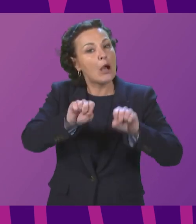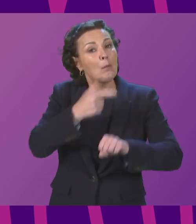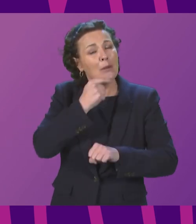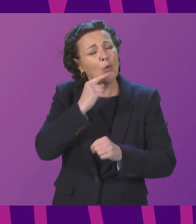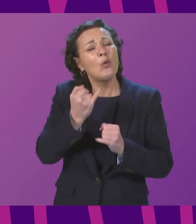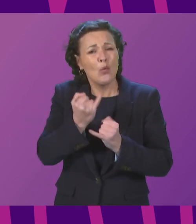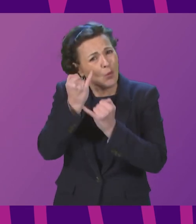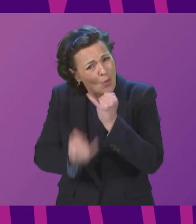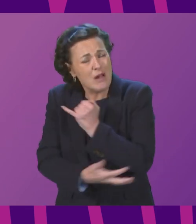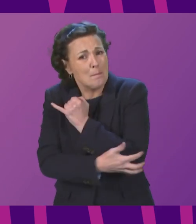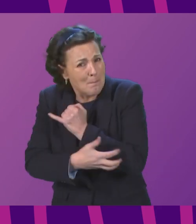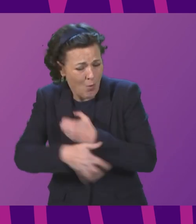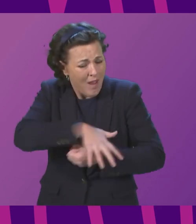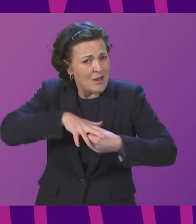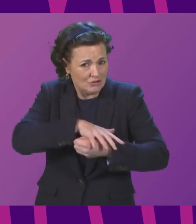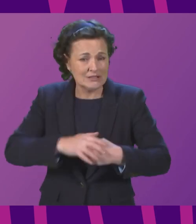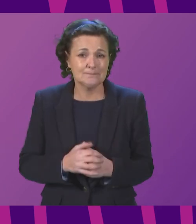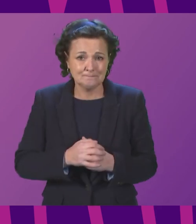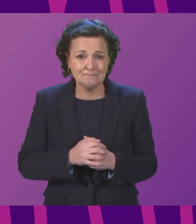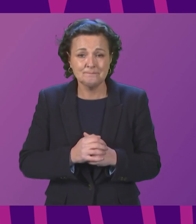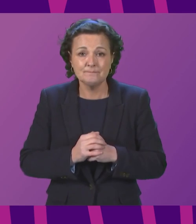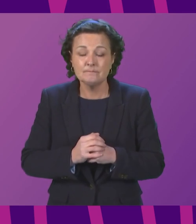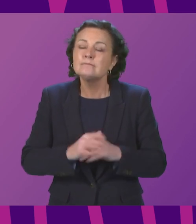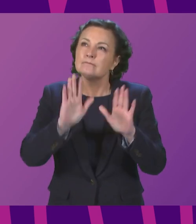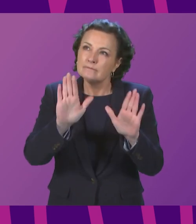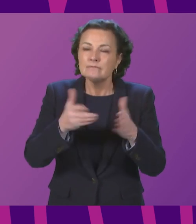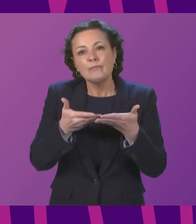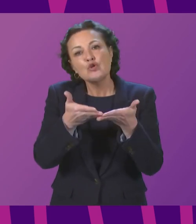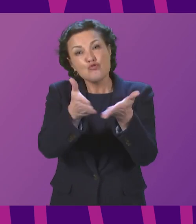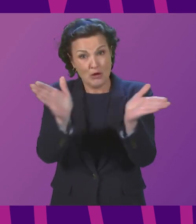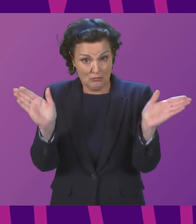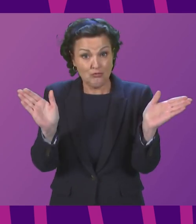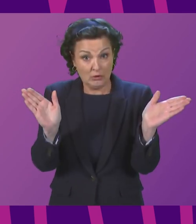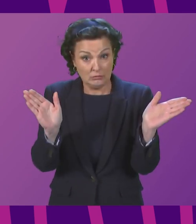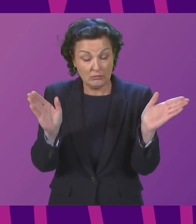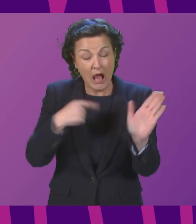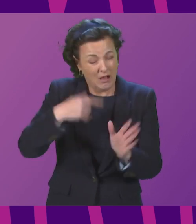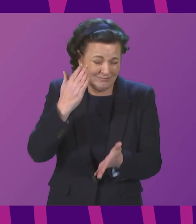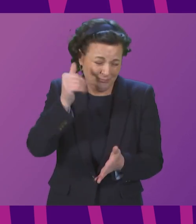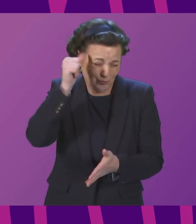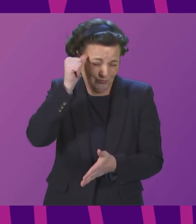On the situation more widely, as, I am sure, Oliver Mundell is aware, guidance was issued